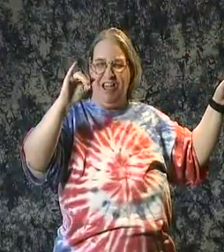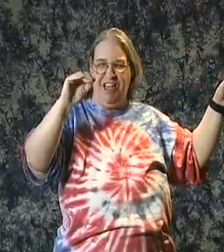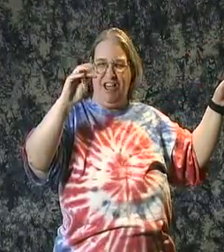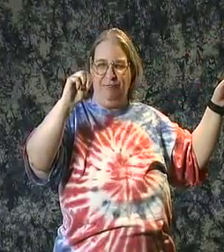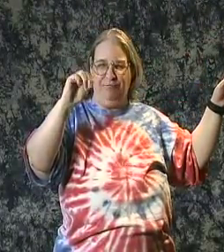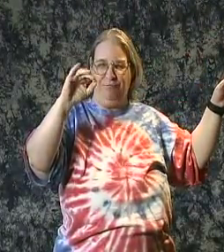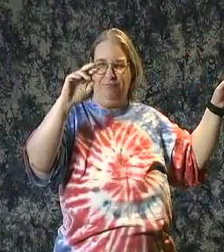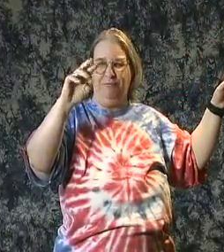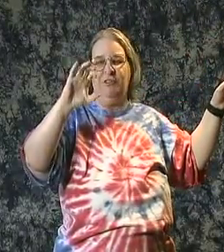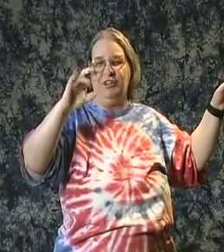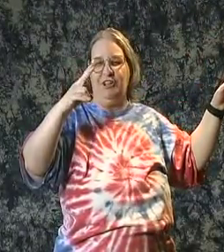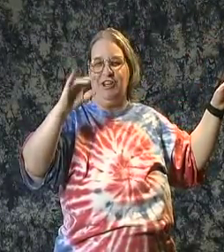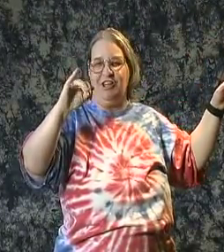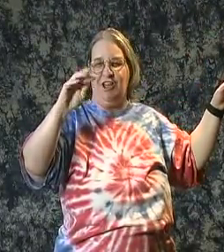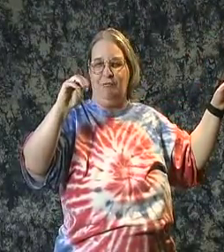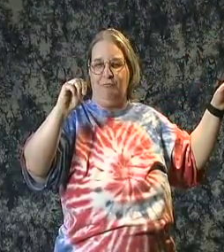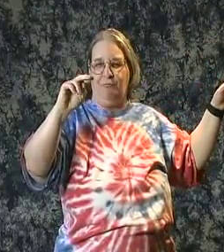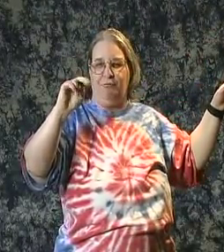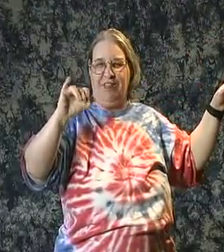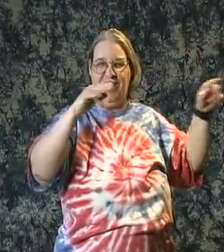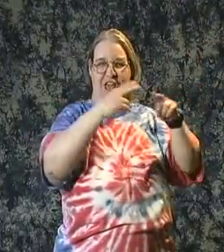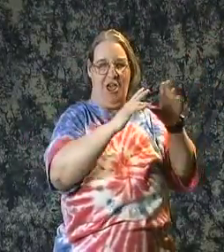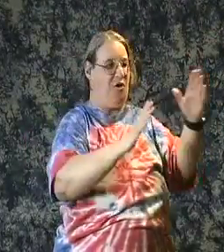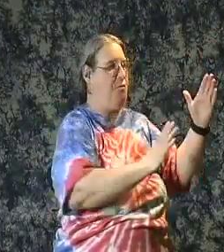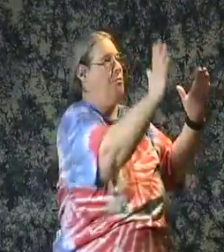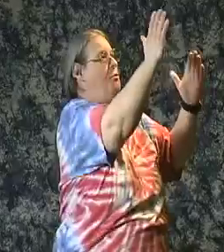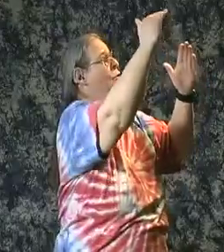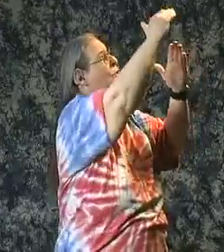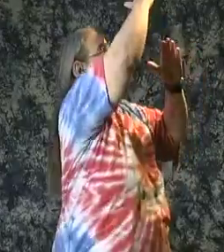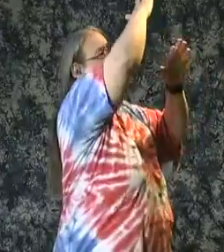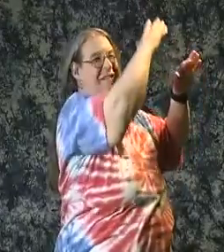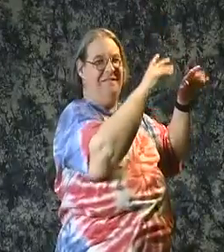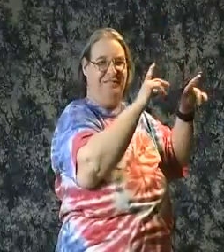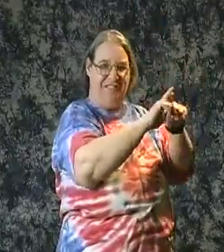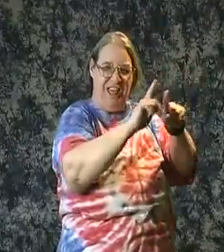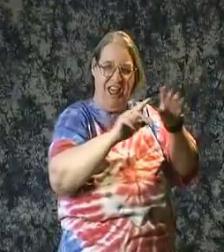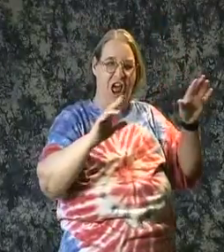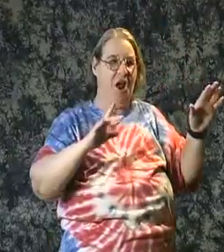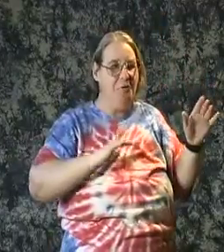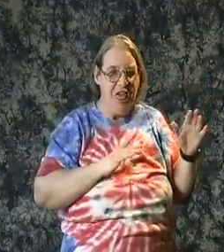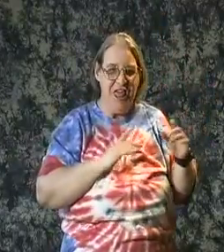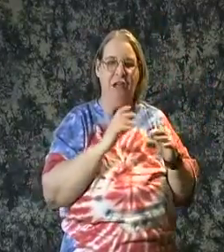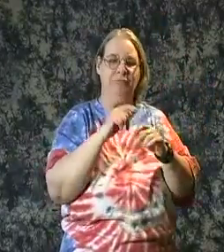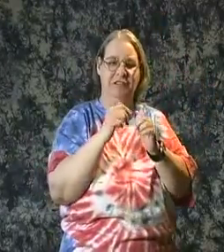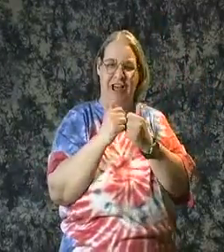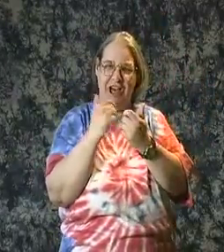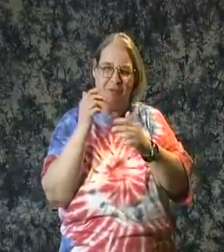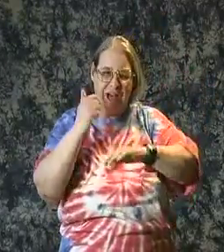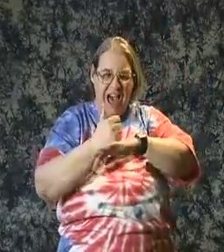It was all very cool.